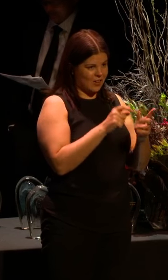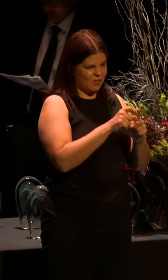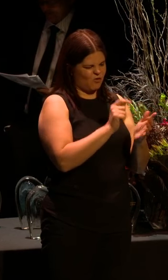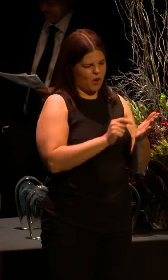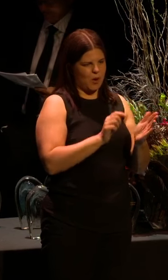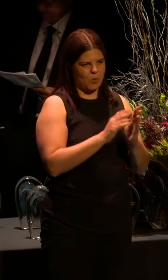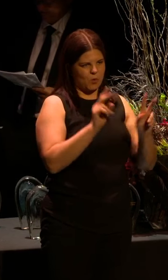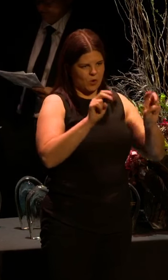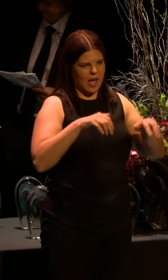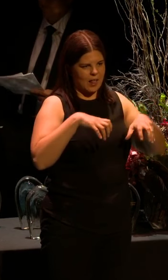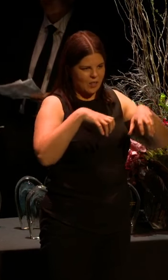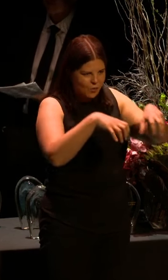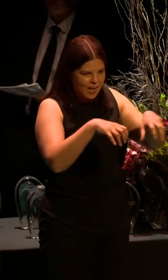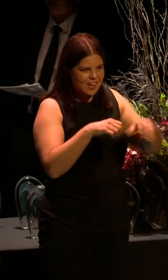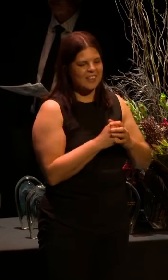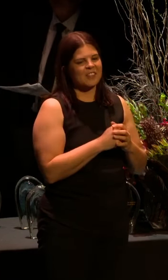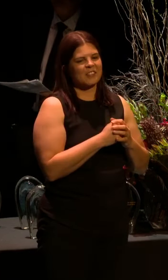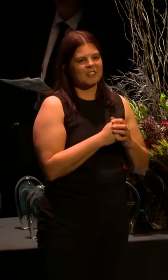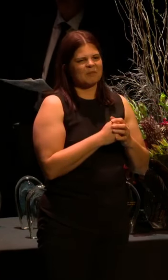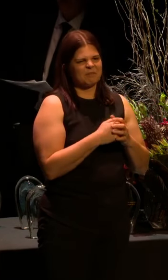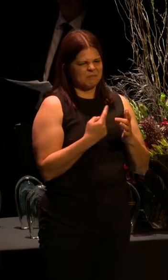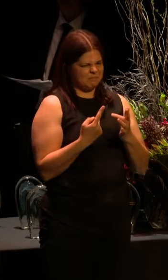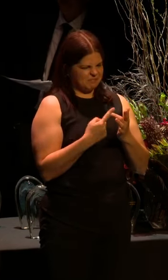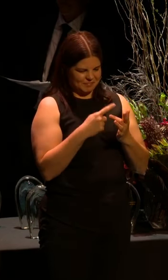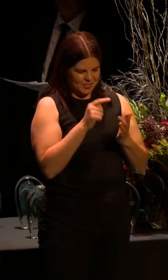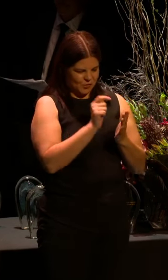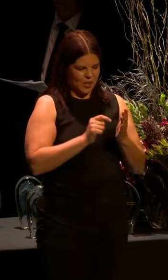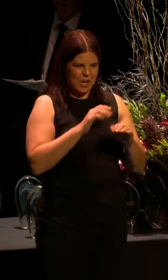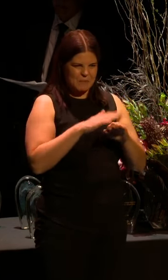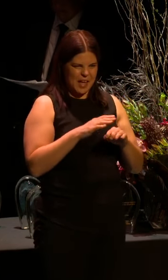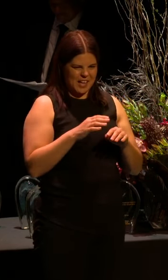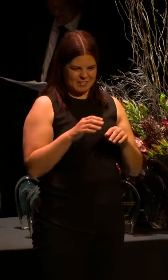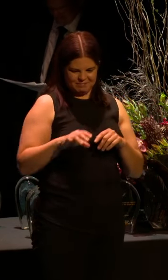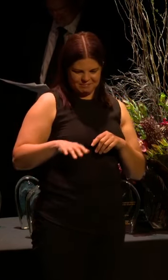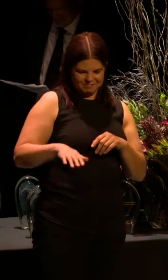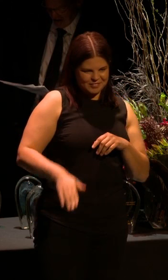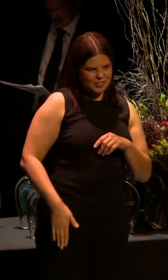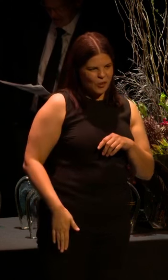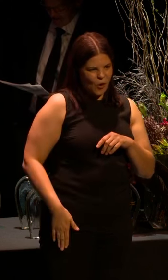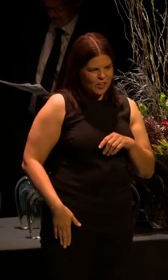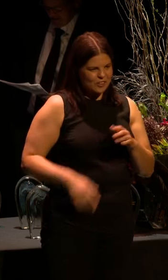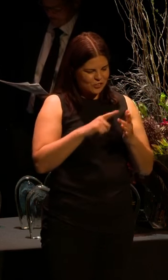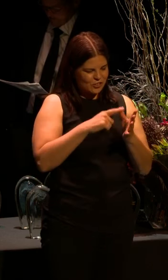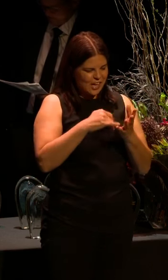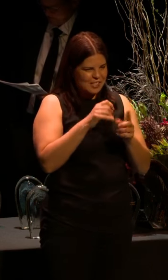his pet cat and dog, Jasper and Abby. Any moment now, I'm expecting